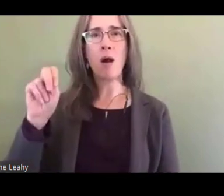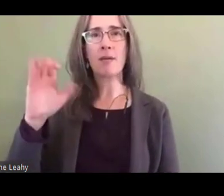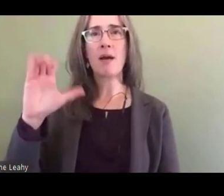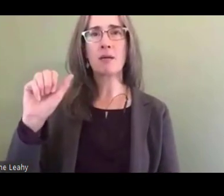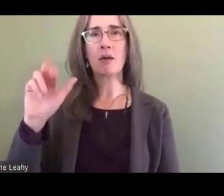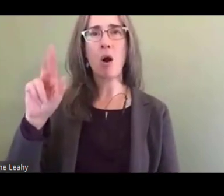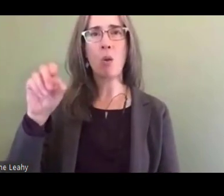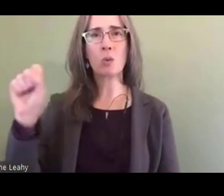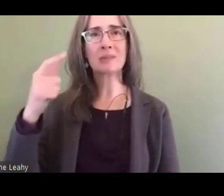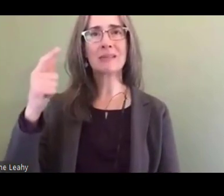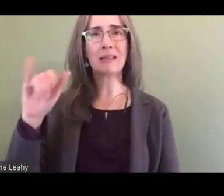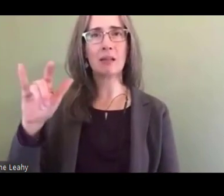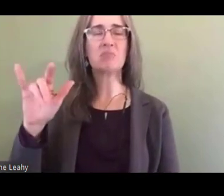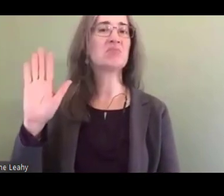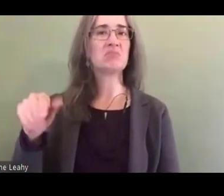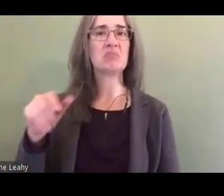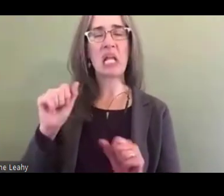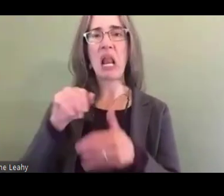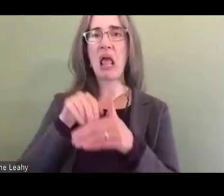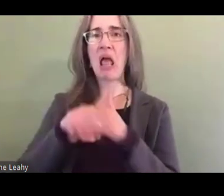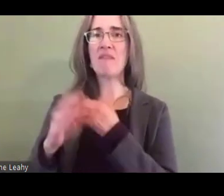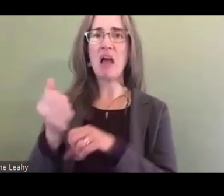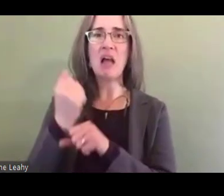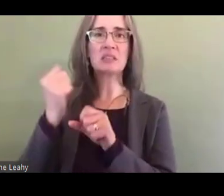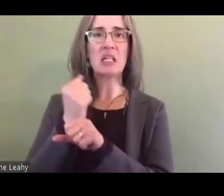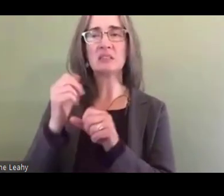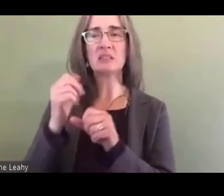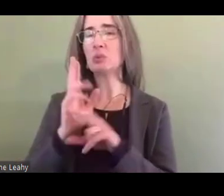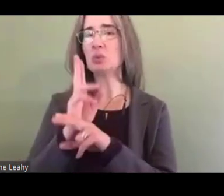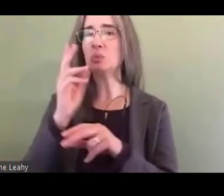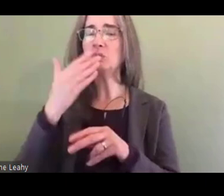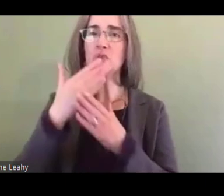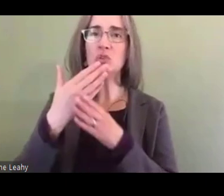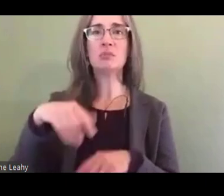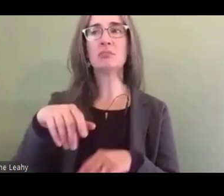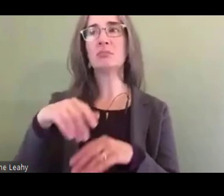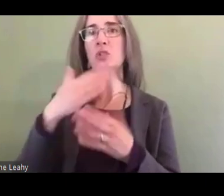in order to have access to goods, services, privileges